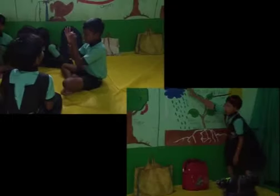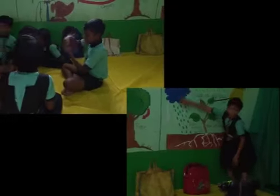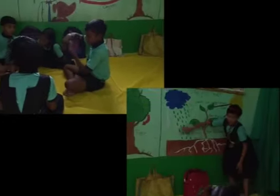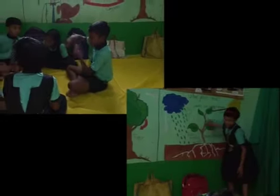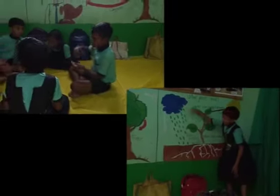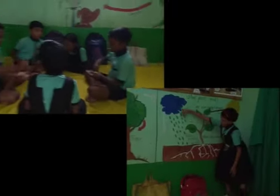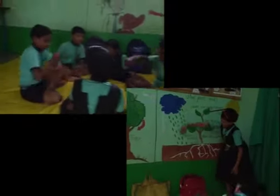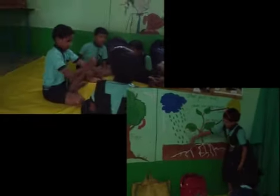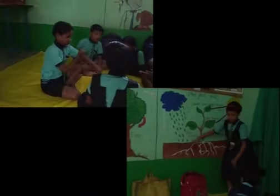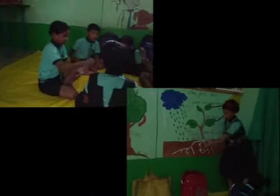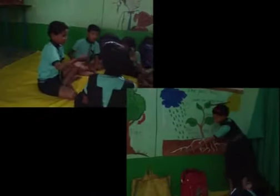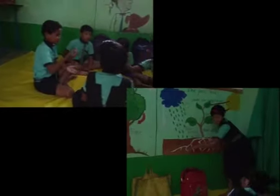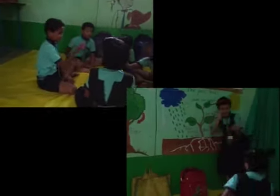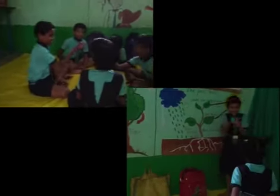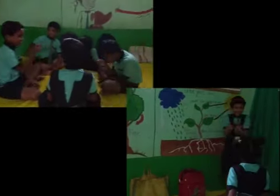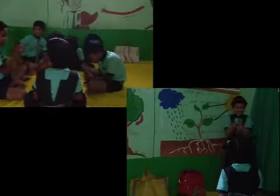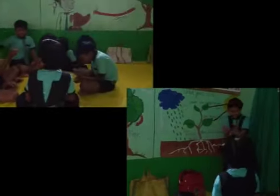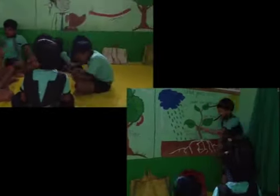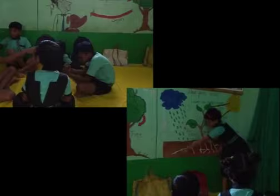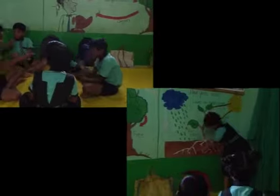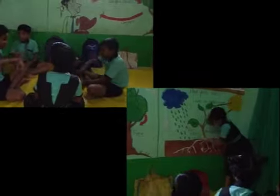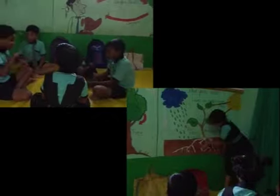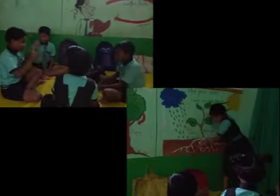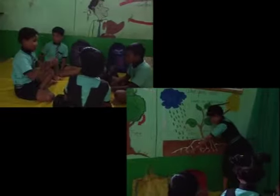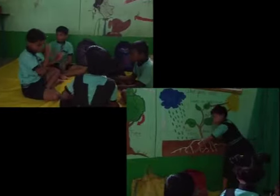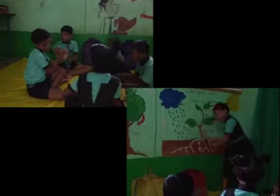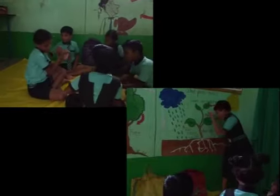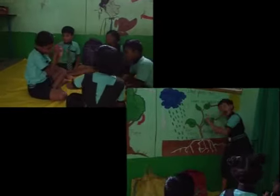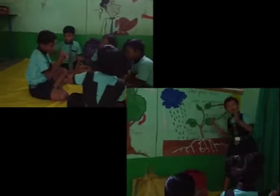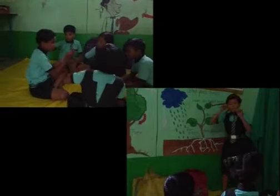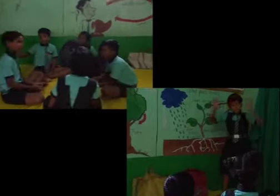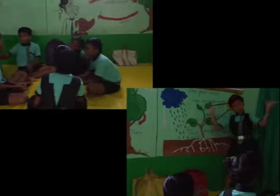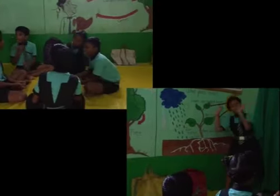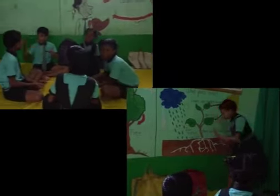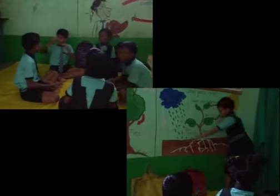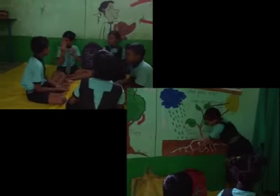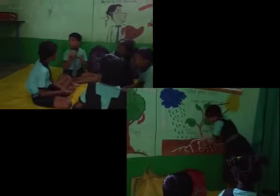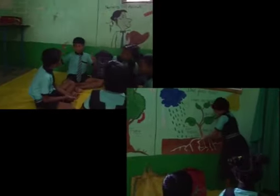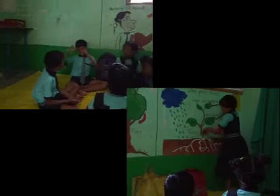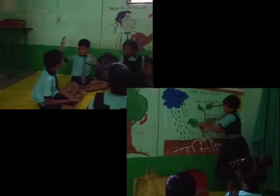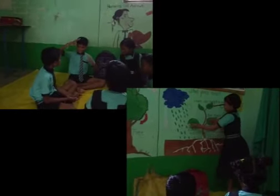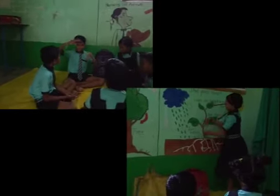when the teacher revises with them the children come up with higher order questions